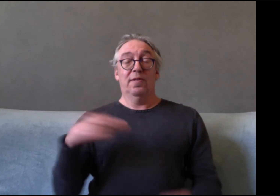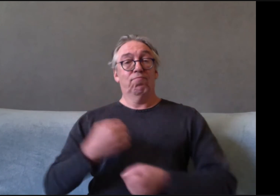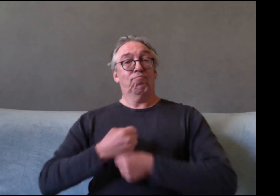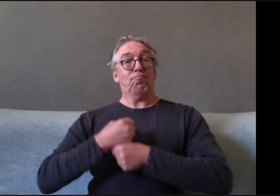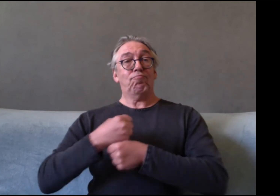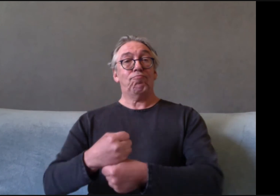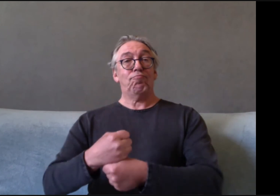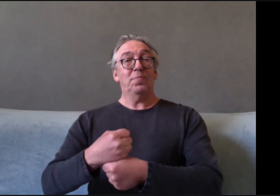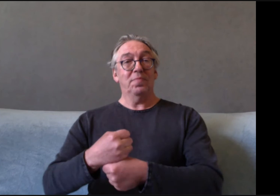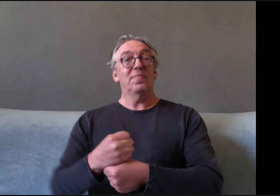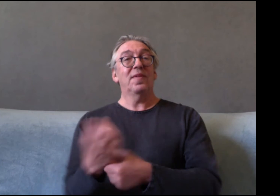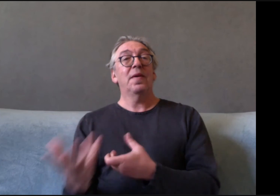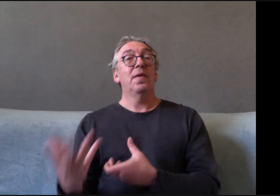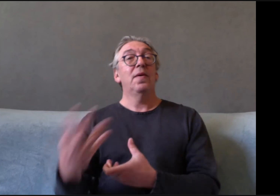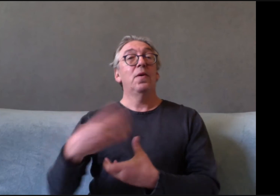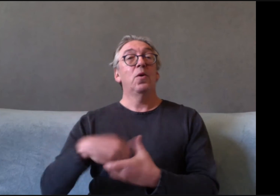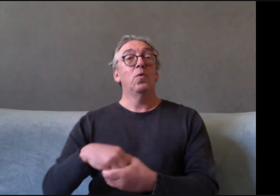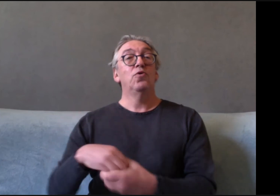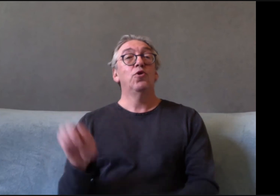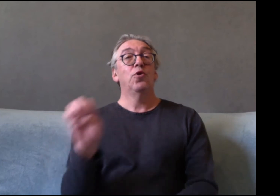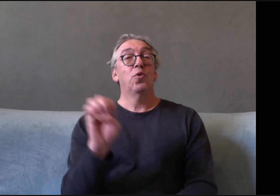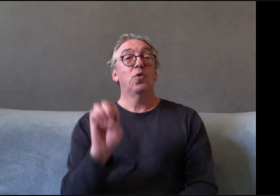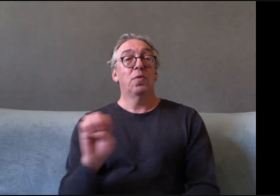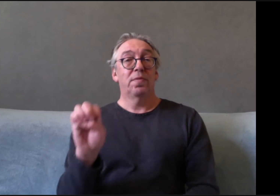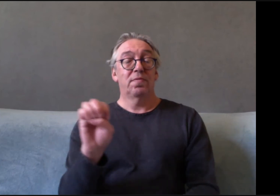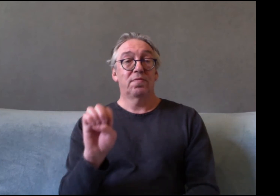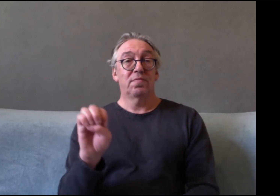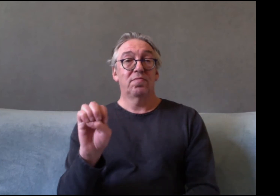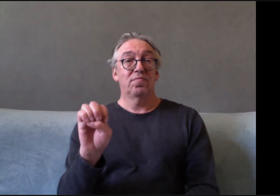First of all, I want to say thank you to all that have spoken so far